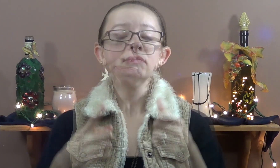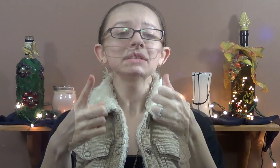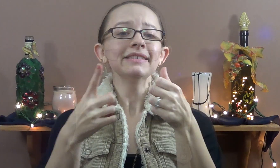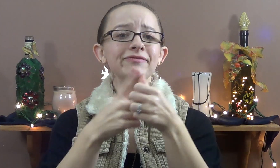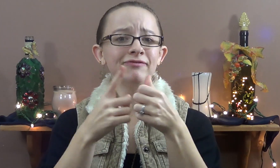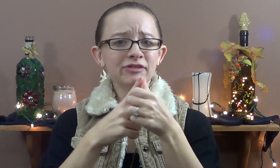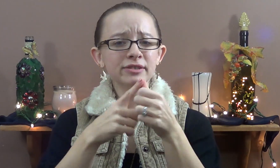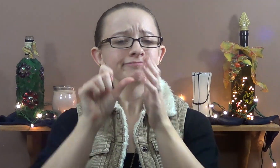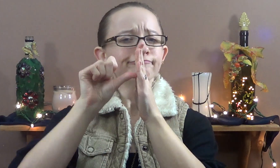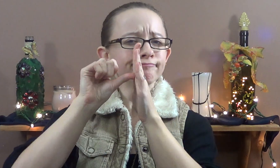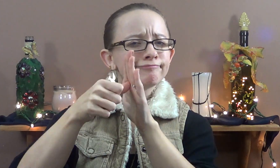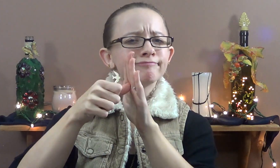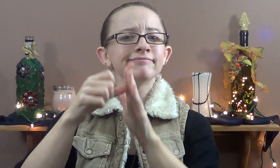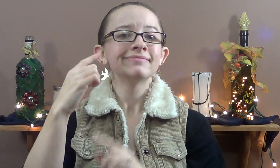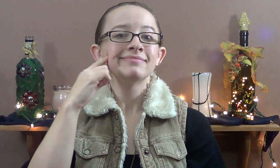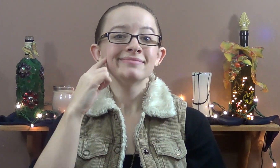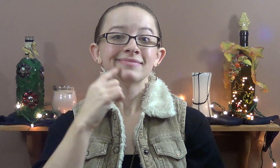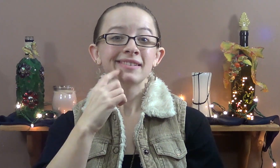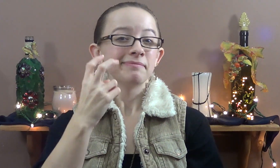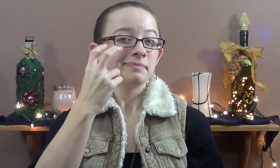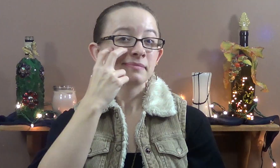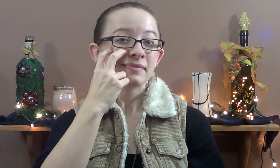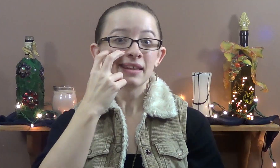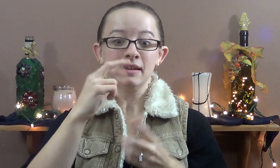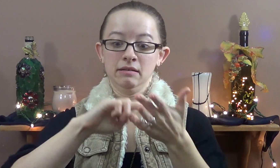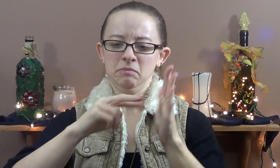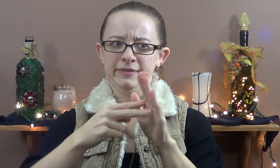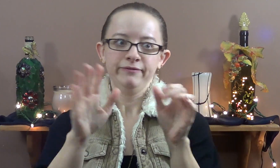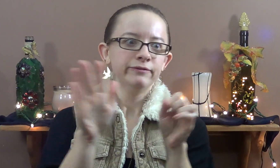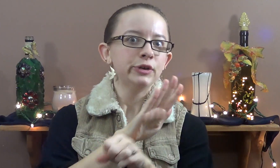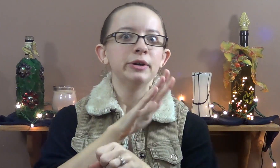Ok first I want to emphasize